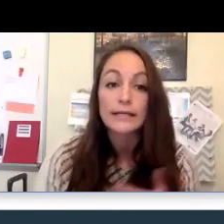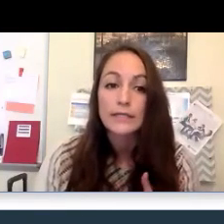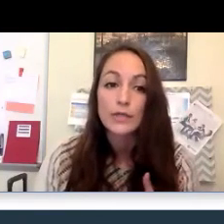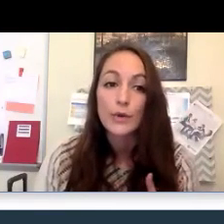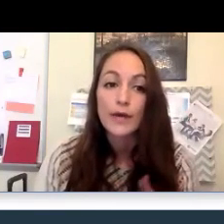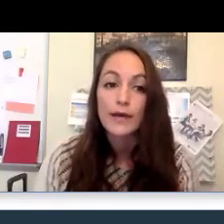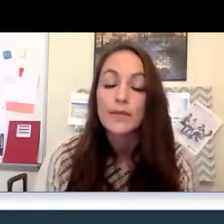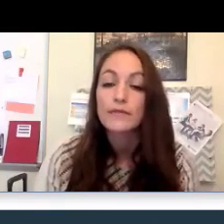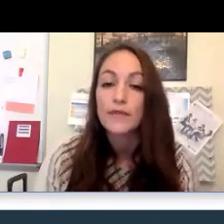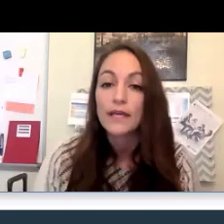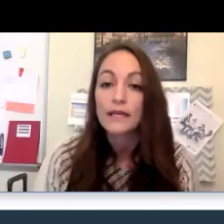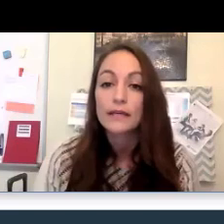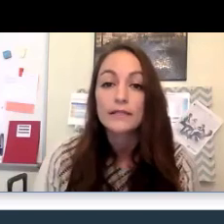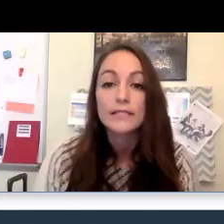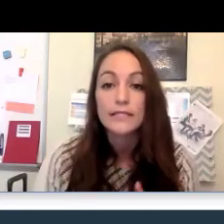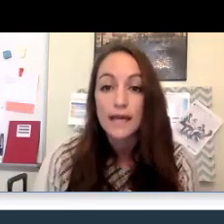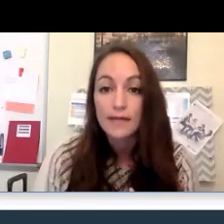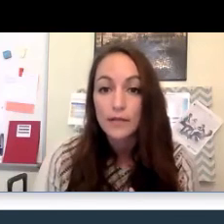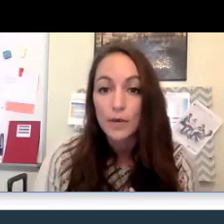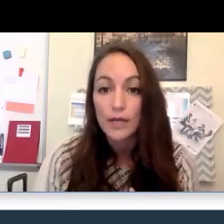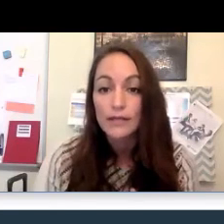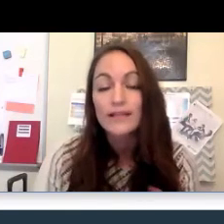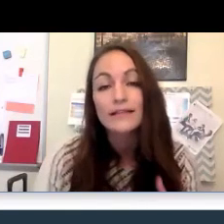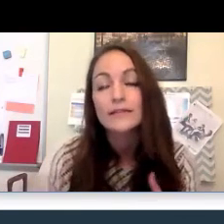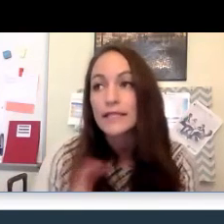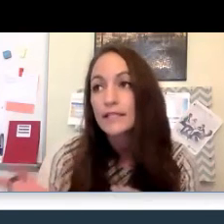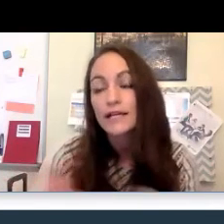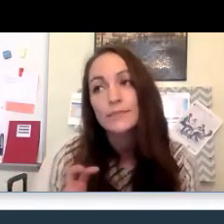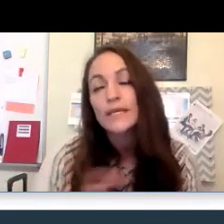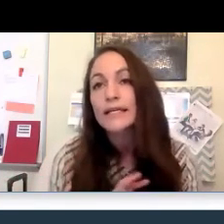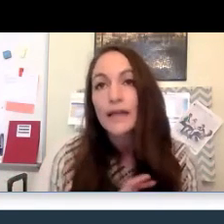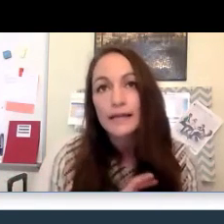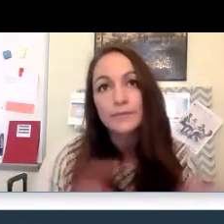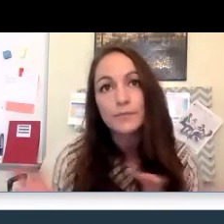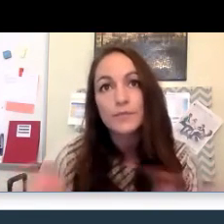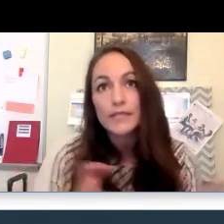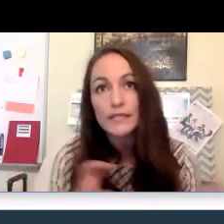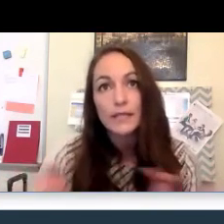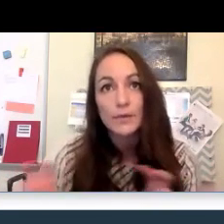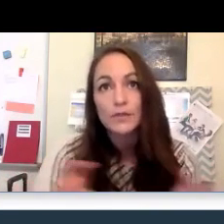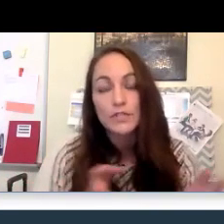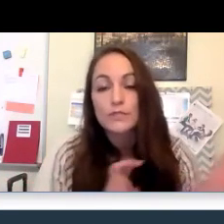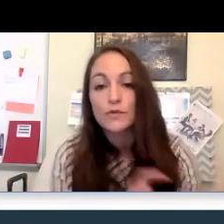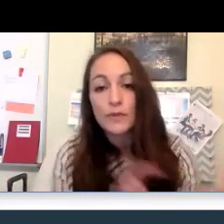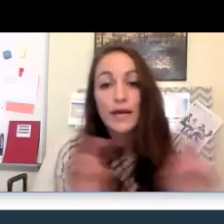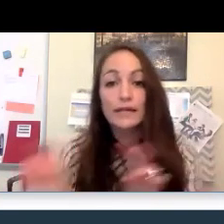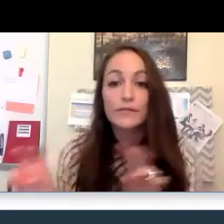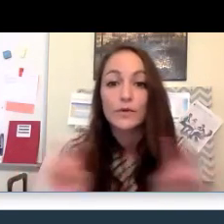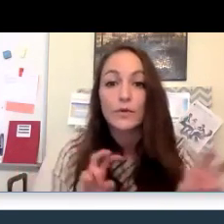to know them, if they did have anyone. I think that they were just moving back and forth quite